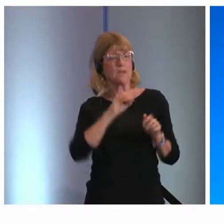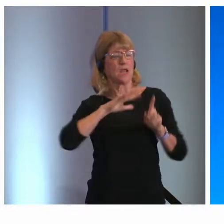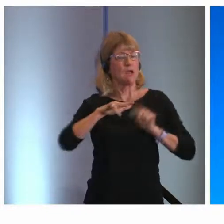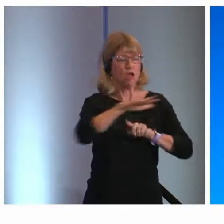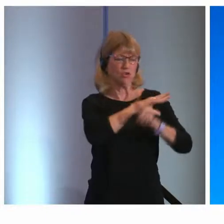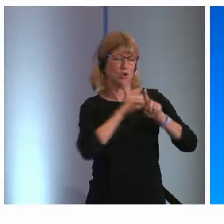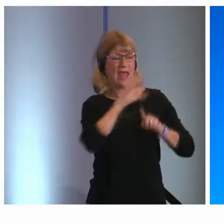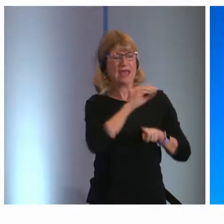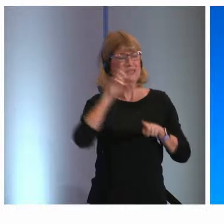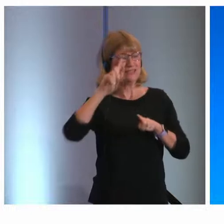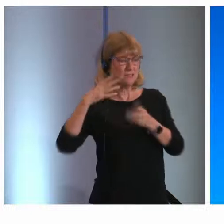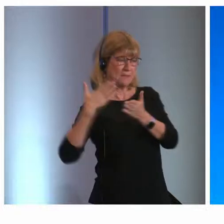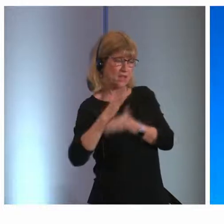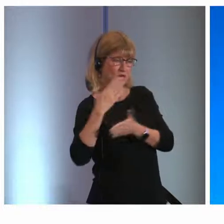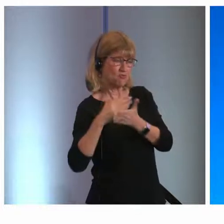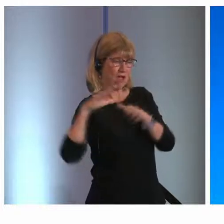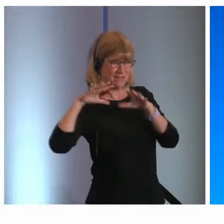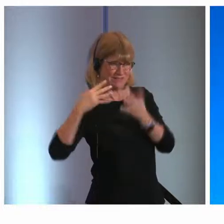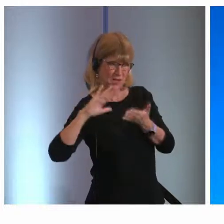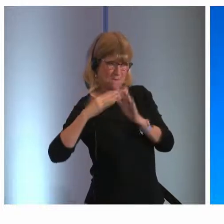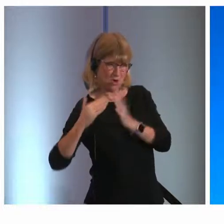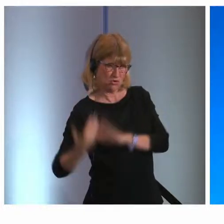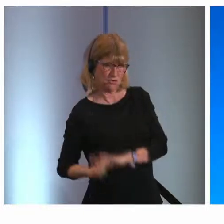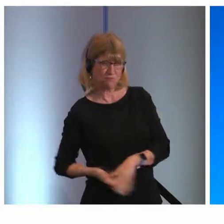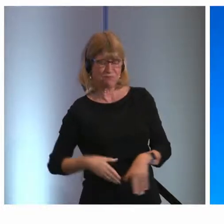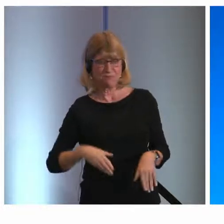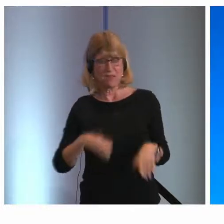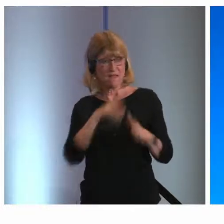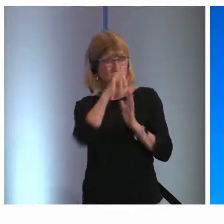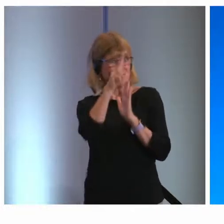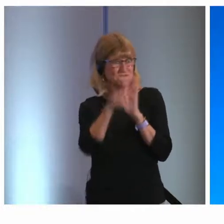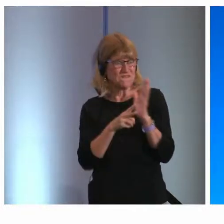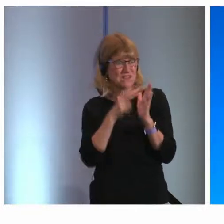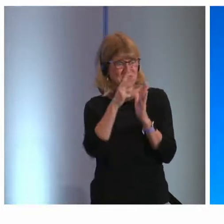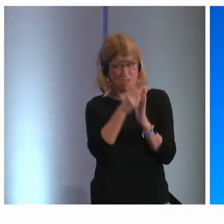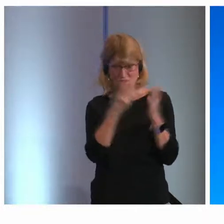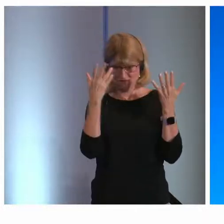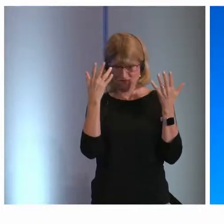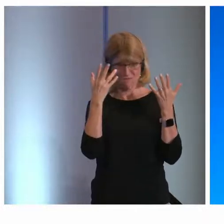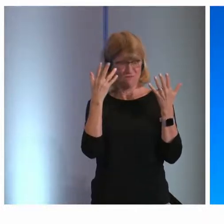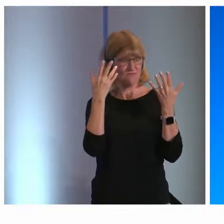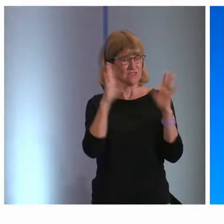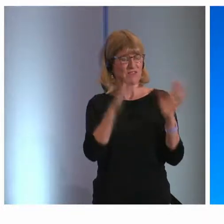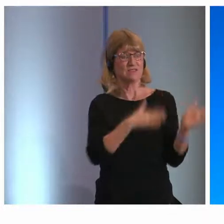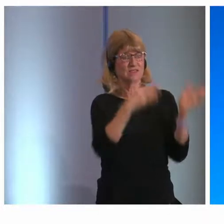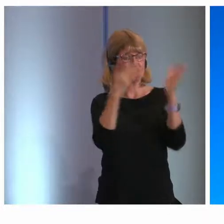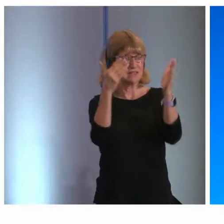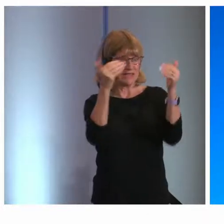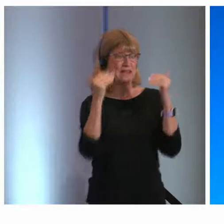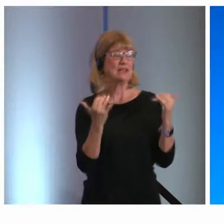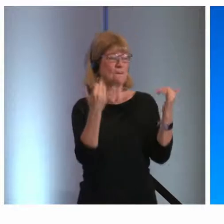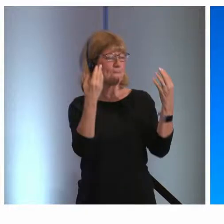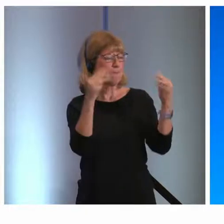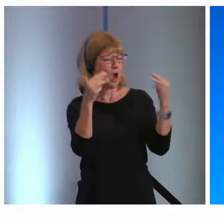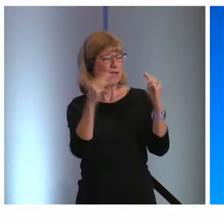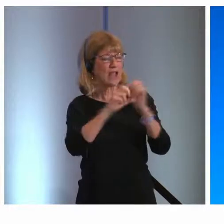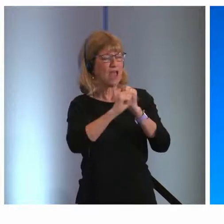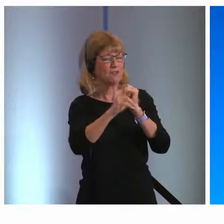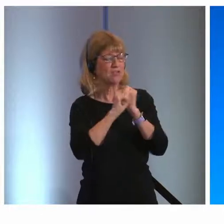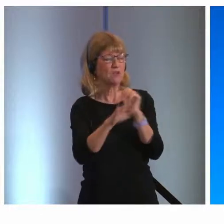the results will be very much in alignment with your corporate culture and the disability rights community.